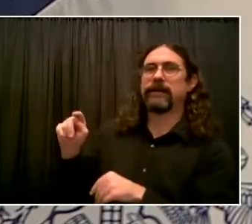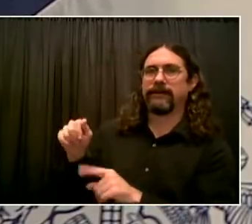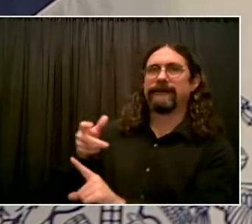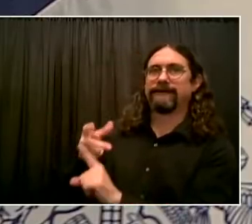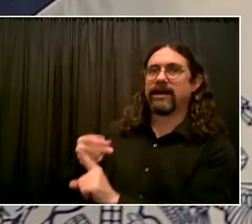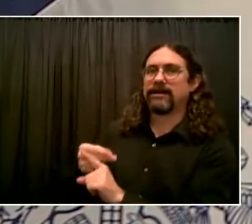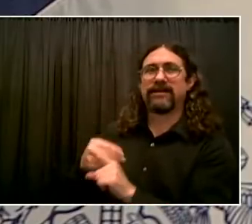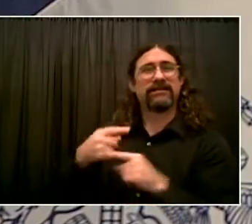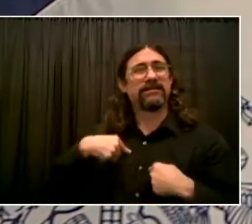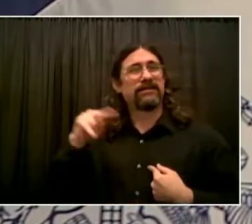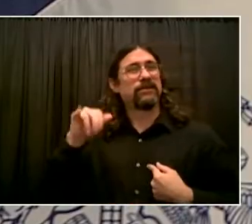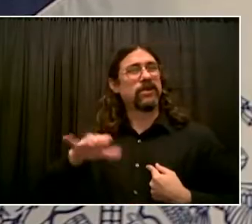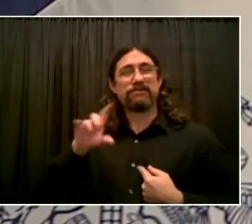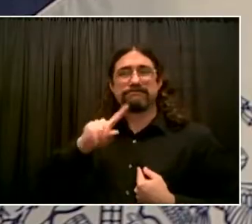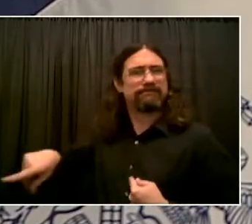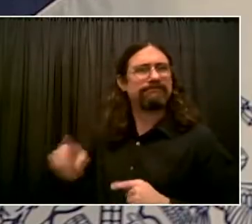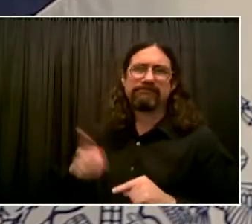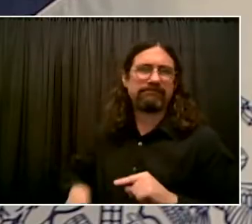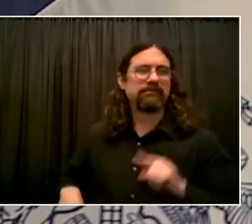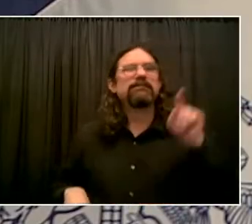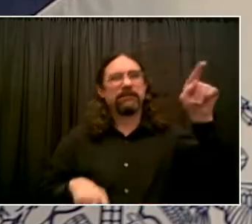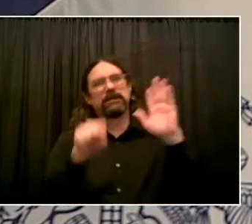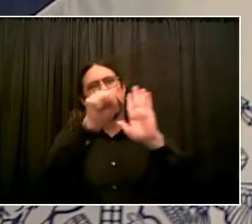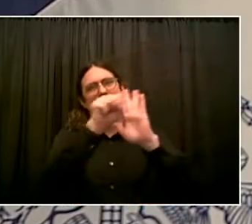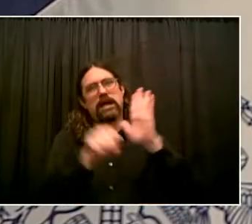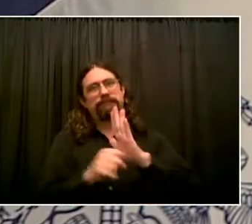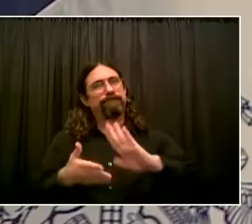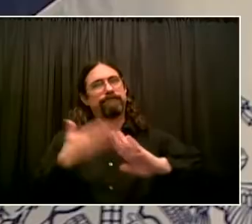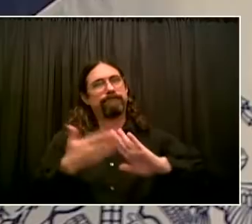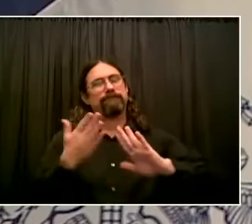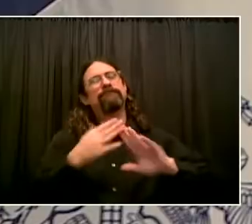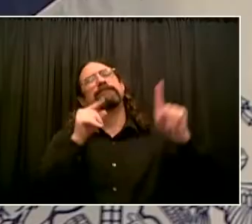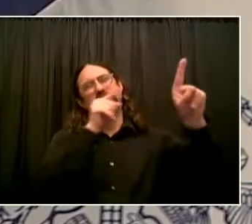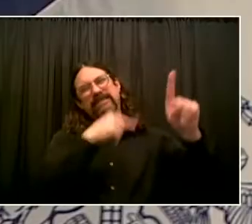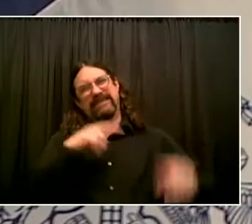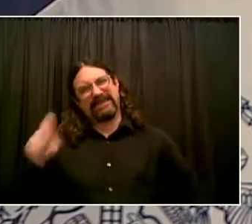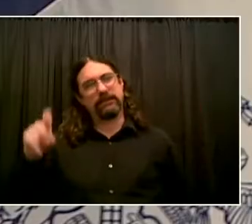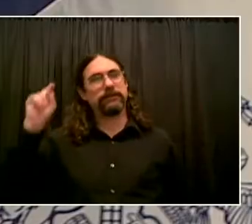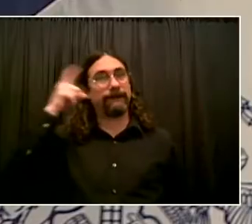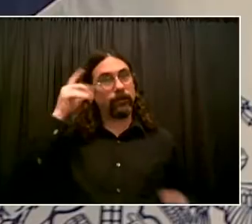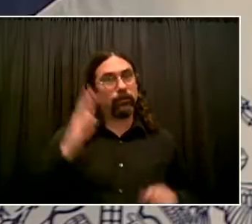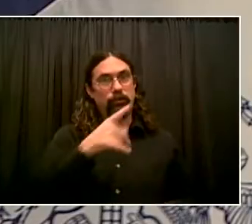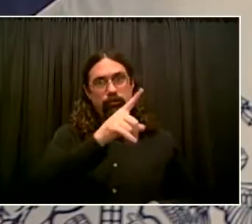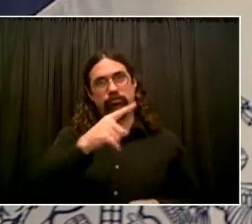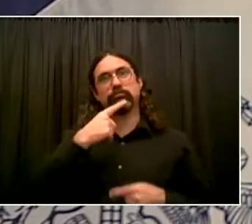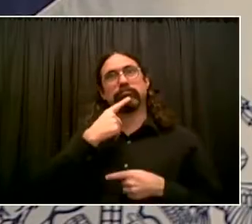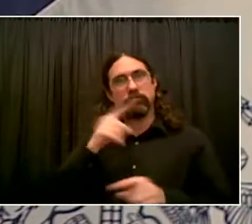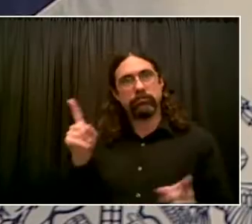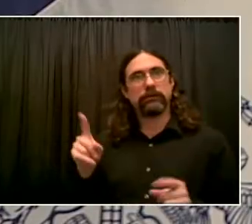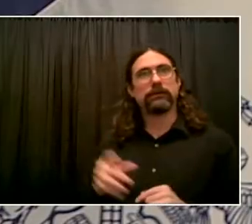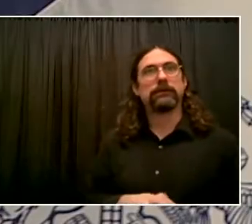BUT WEHAVE TO GET OUT OF THE COVID-19 ERA. WE NEED THEM TO BE VACCINATED.